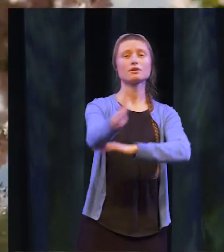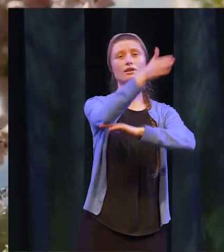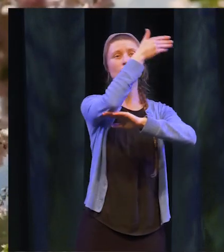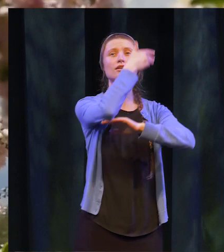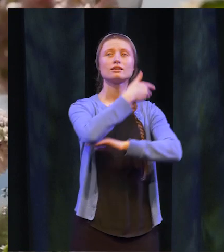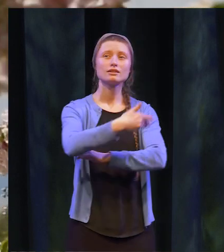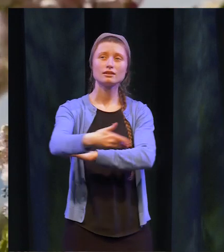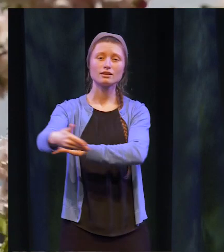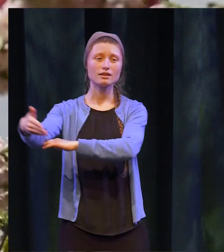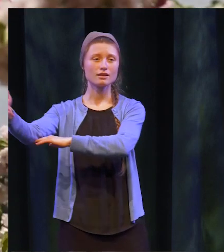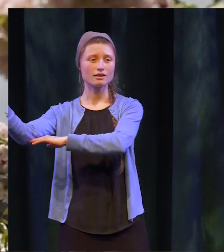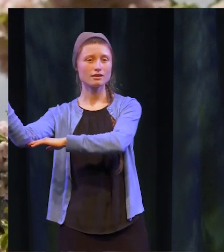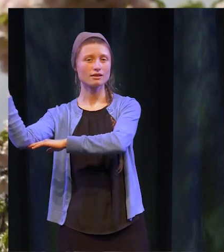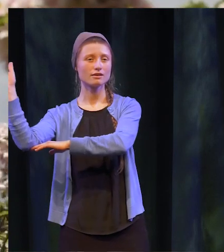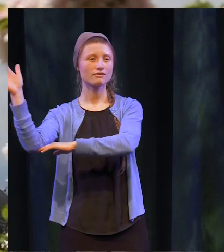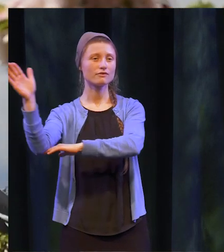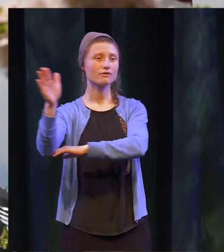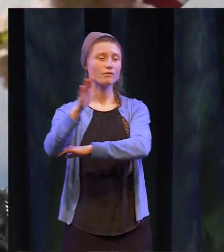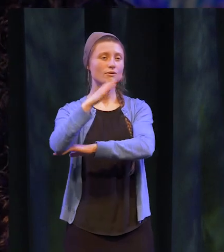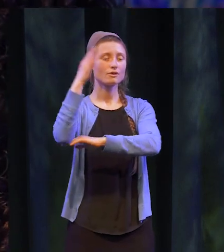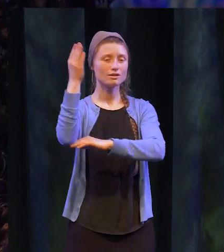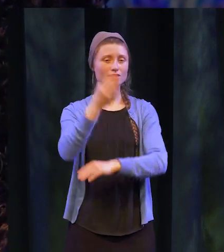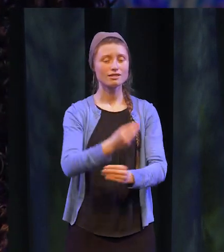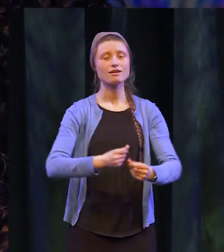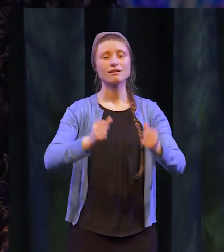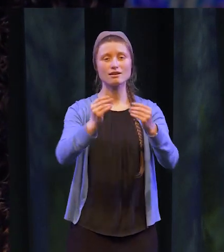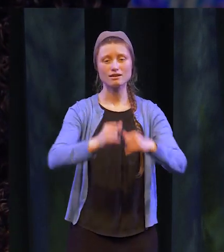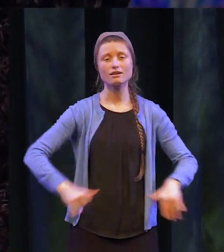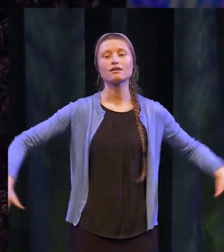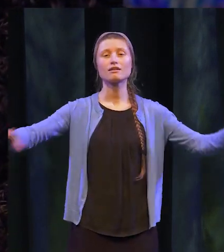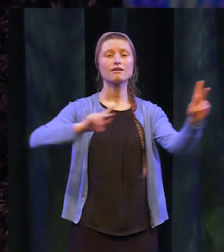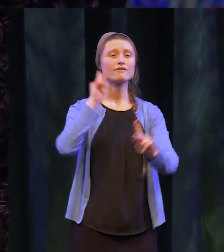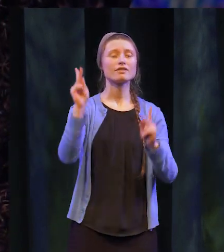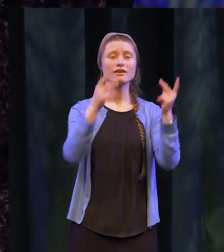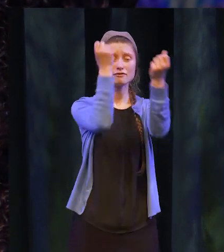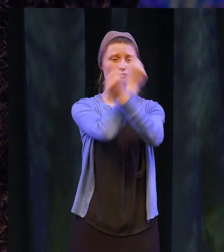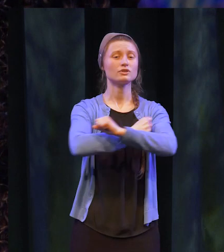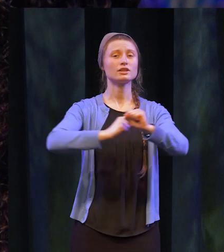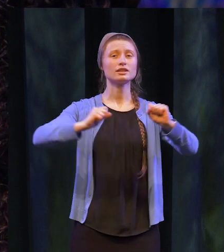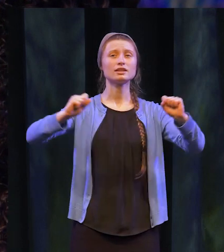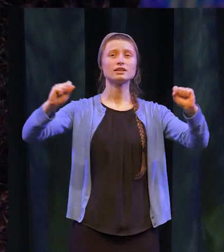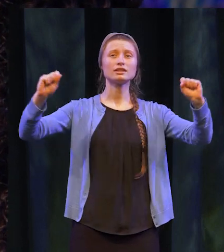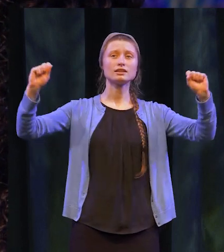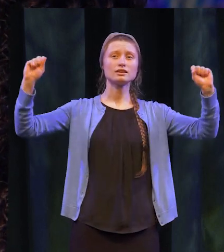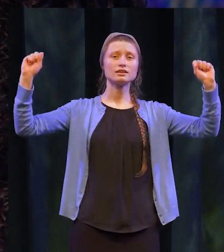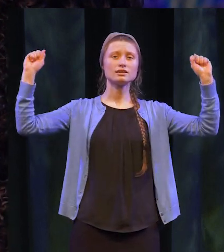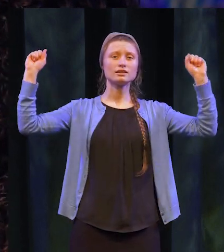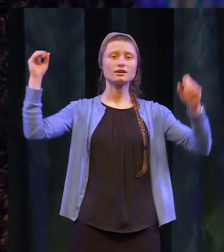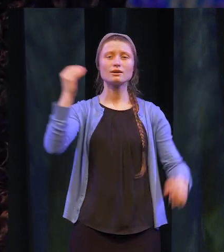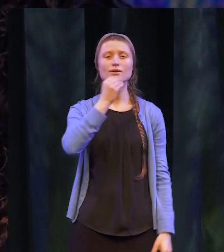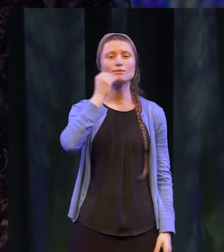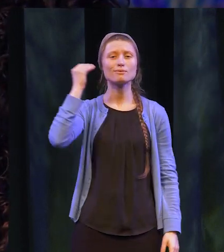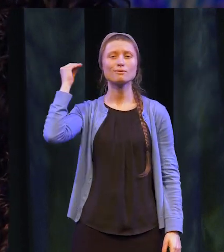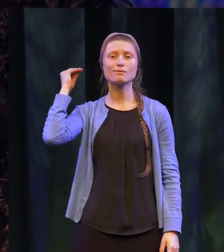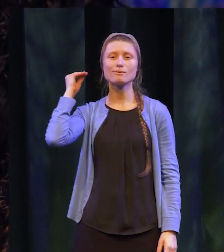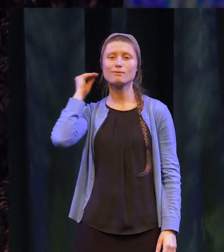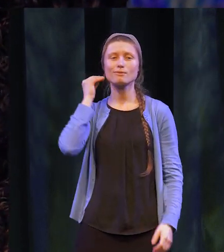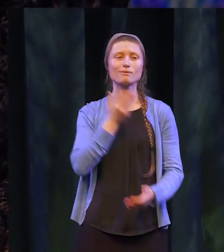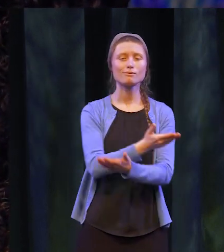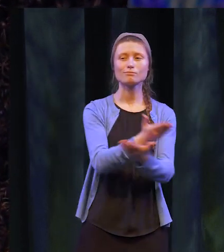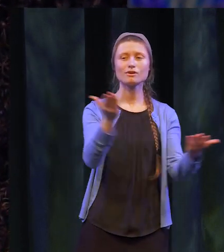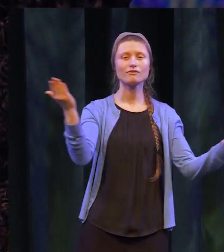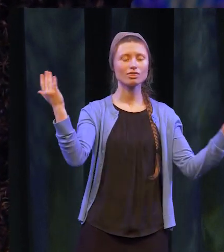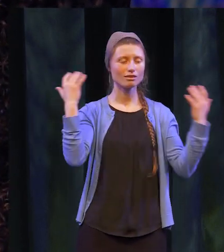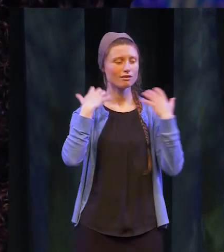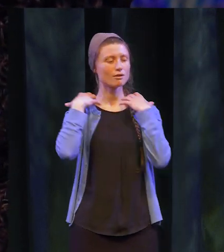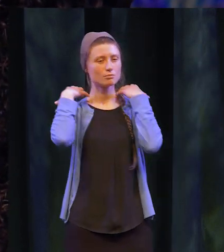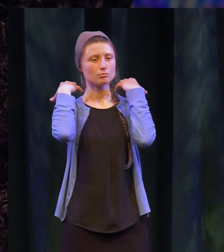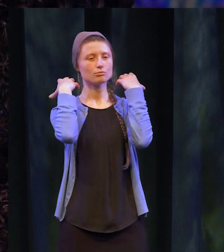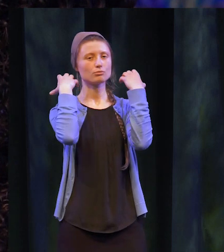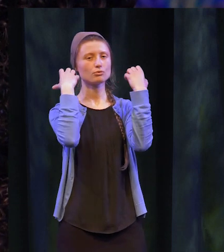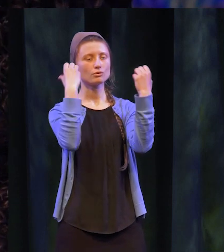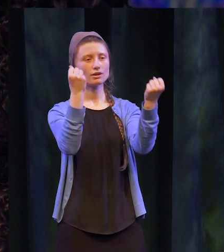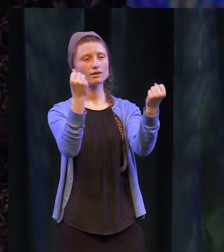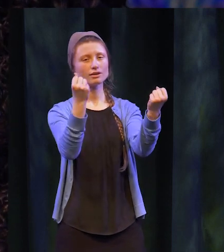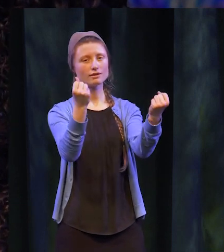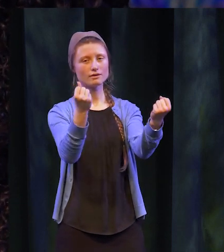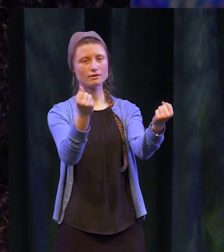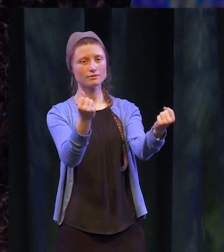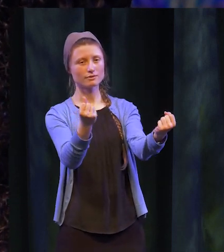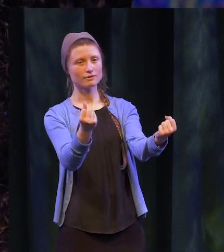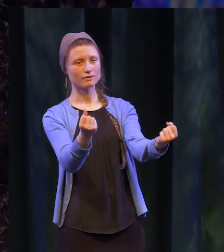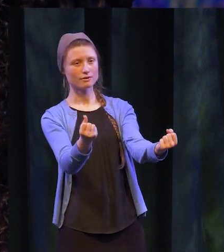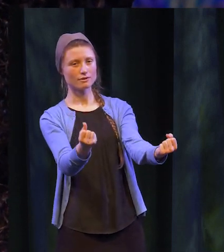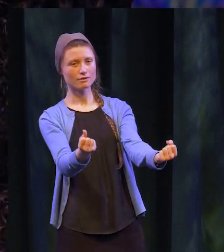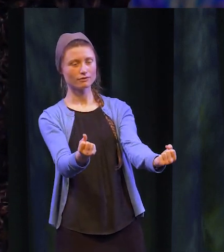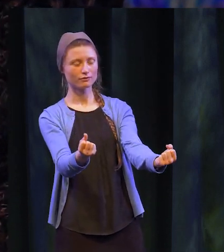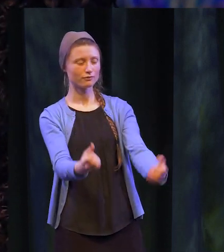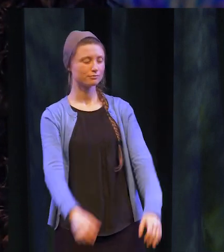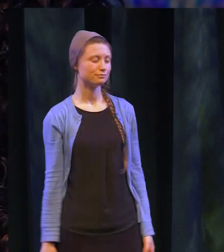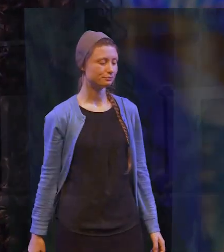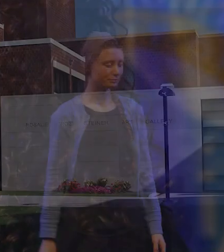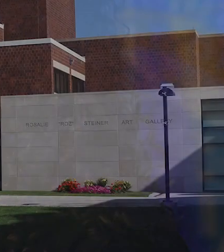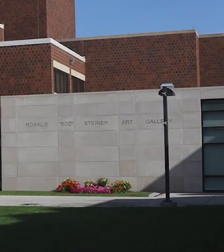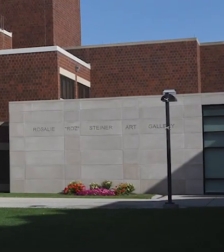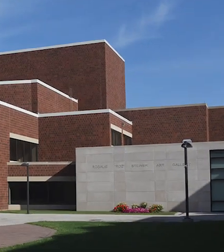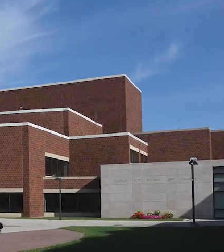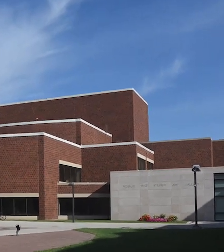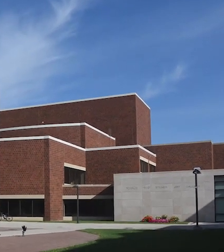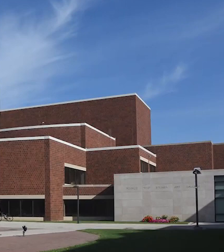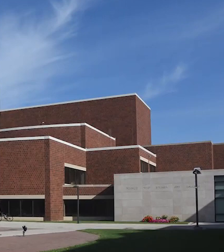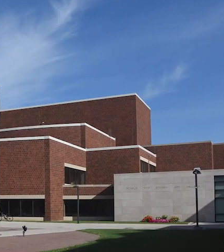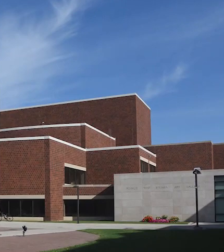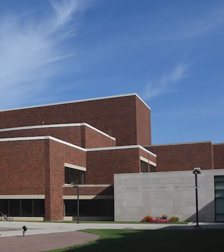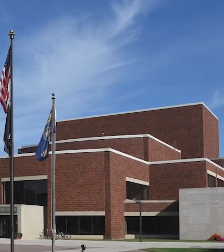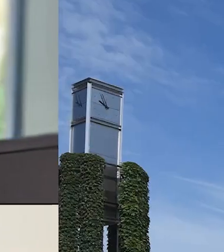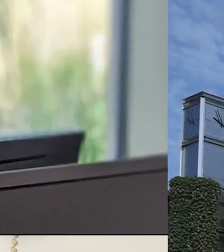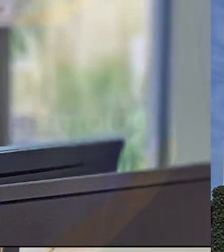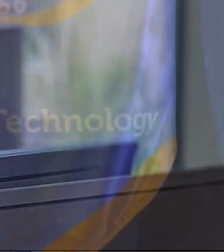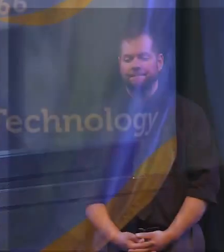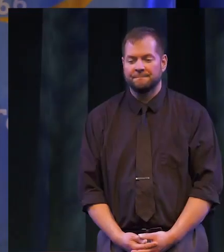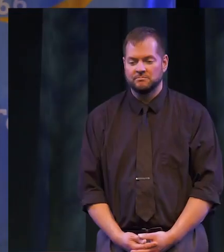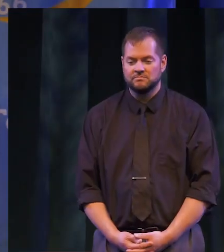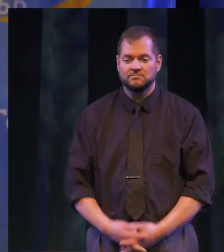and the home of the brave?